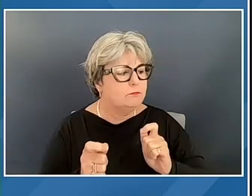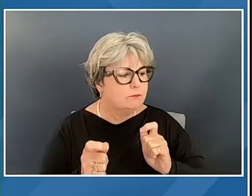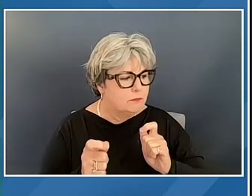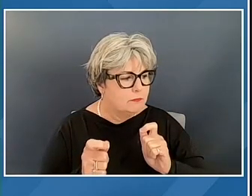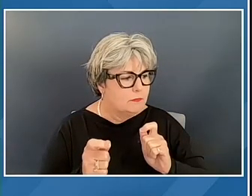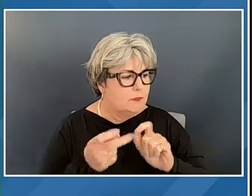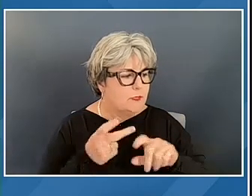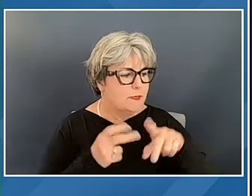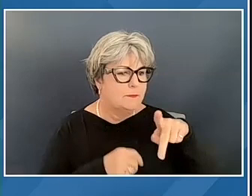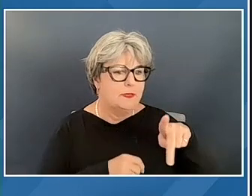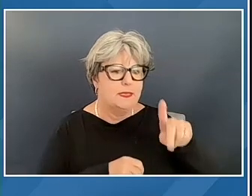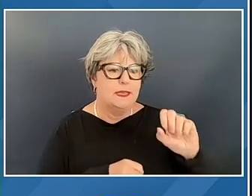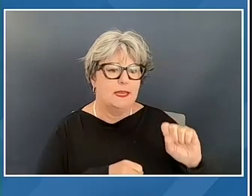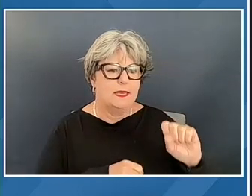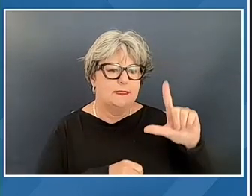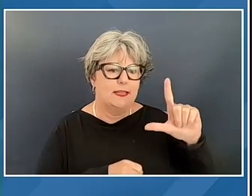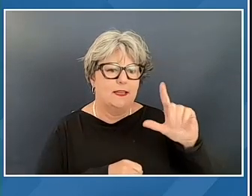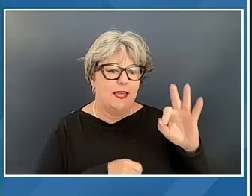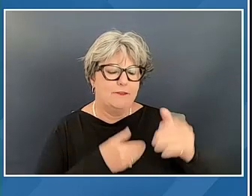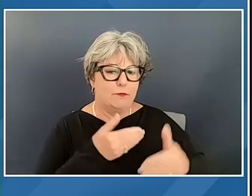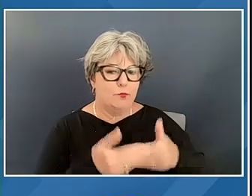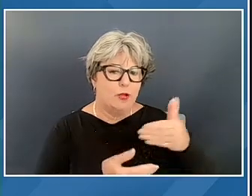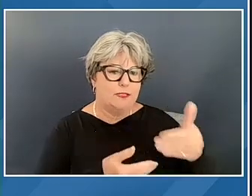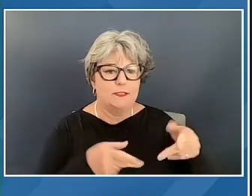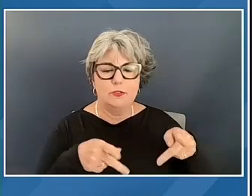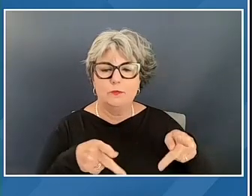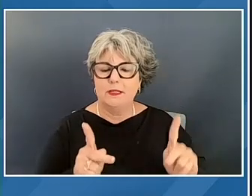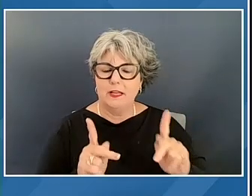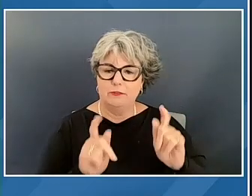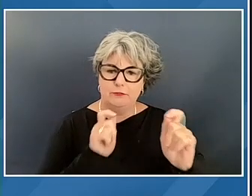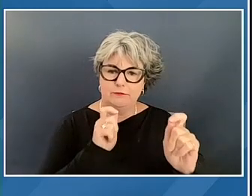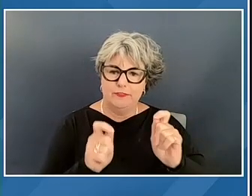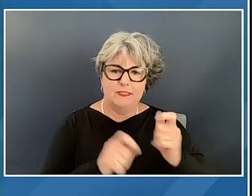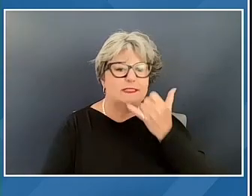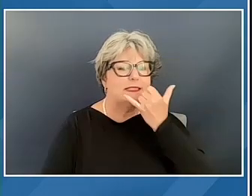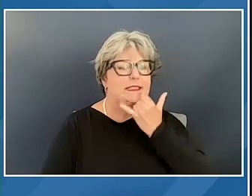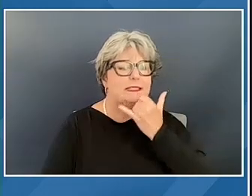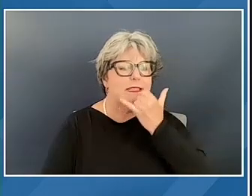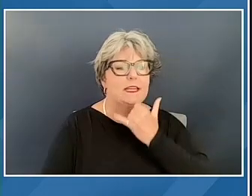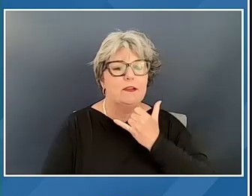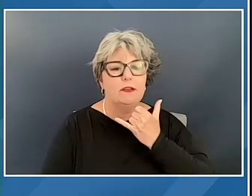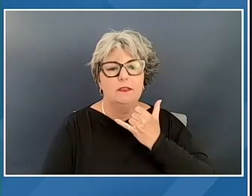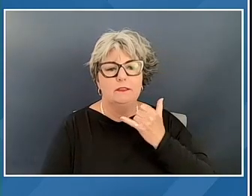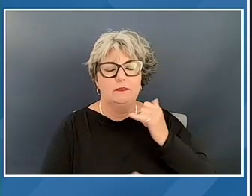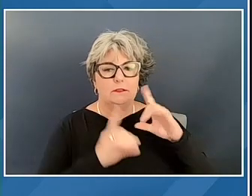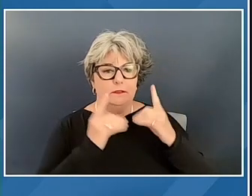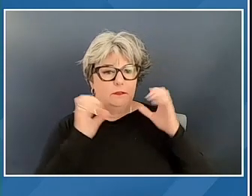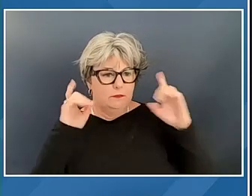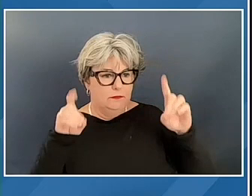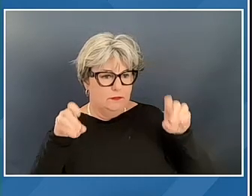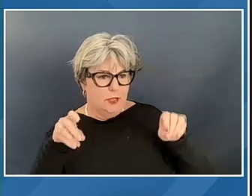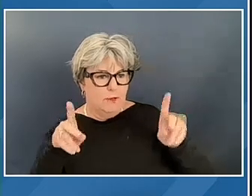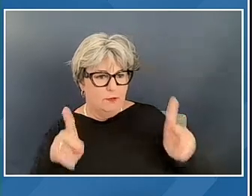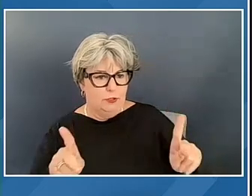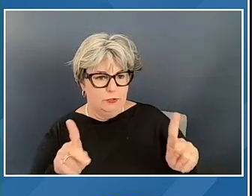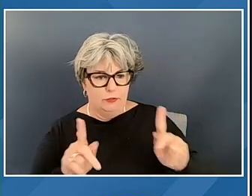PSLF process to be allowed to correct this error as the Department states that there are opportunities to correct errors.